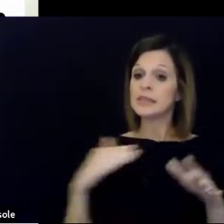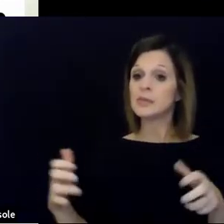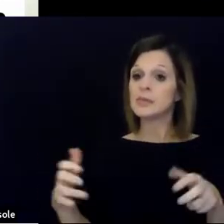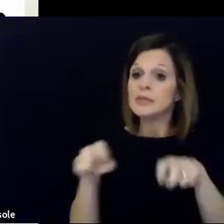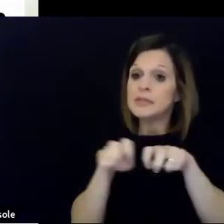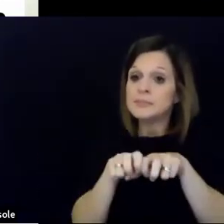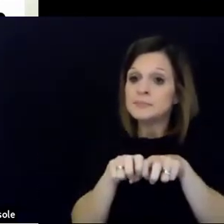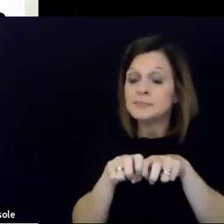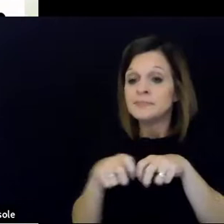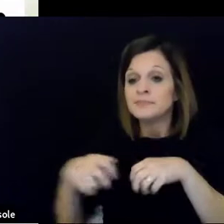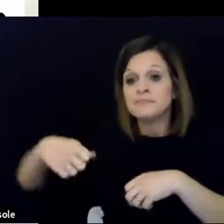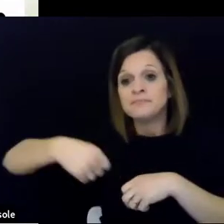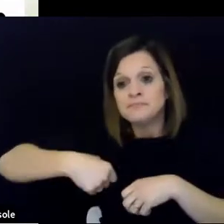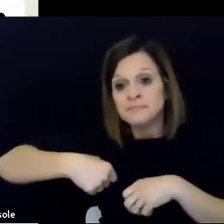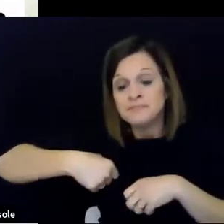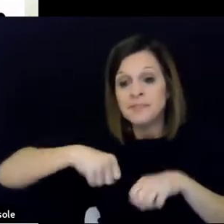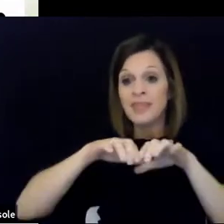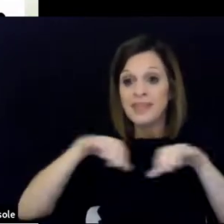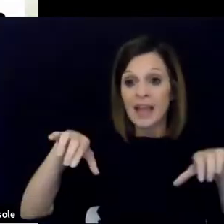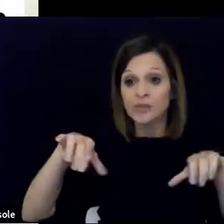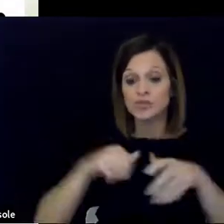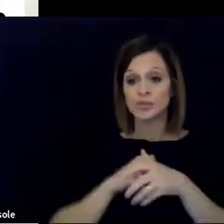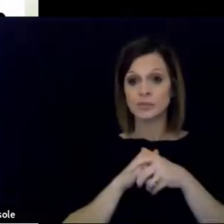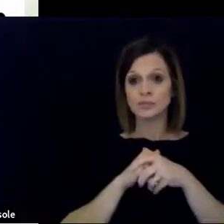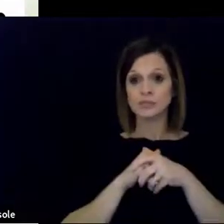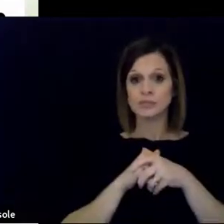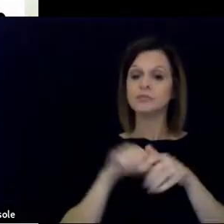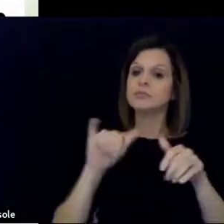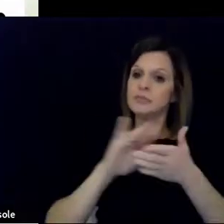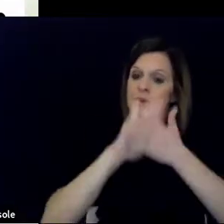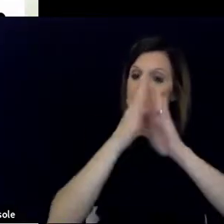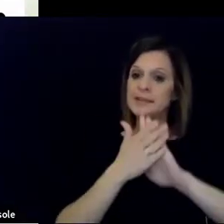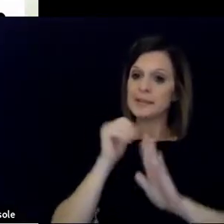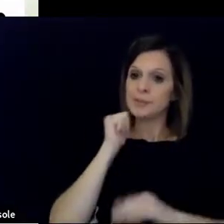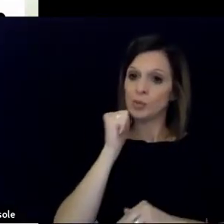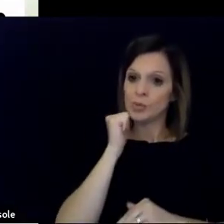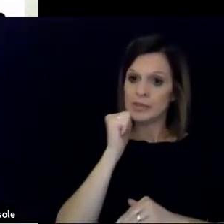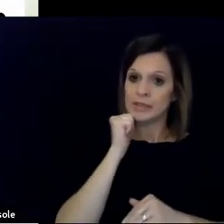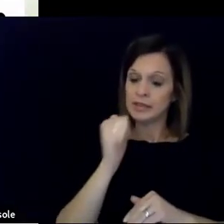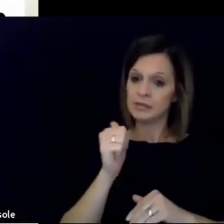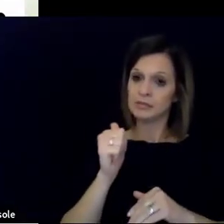Okay, so this becomes a routine, then build into their lives